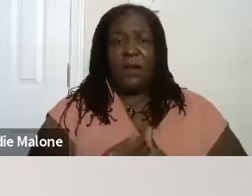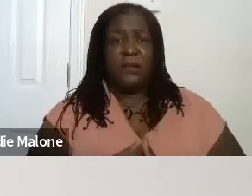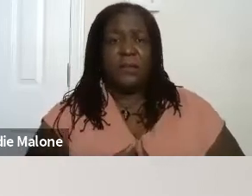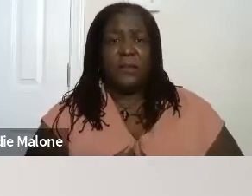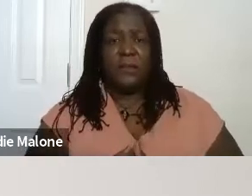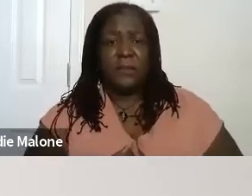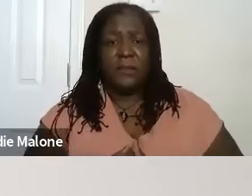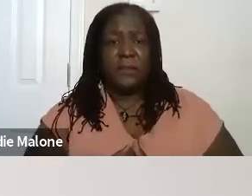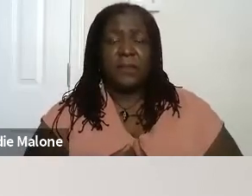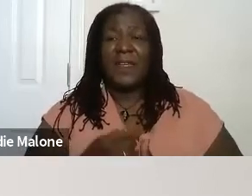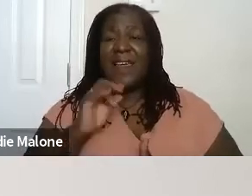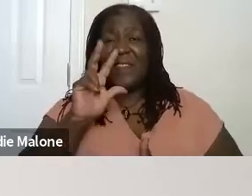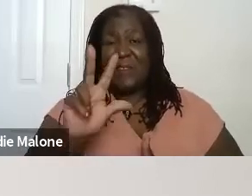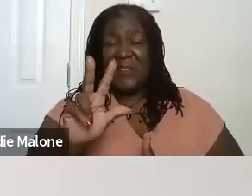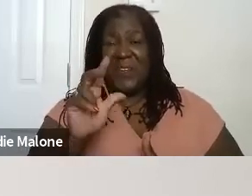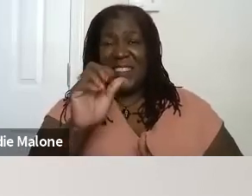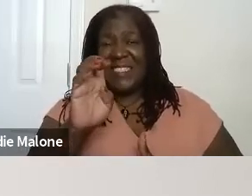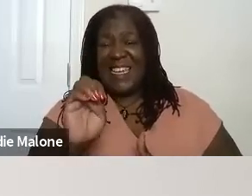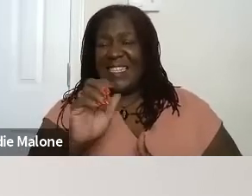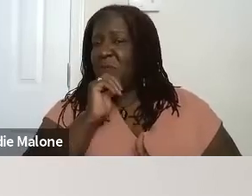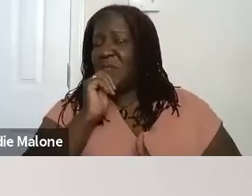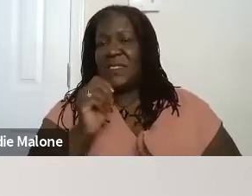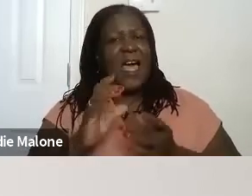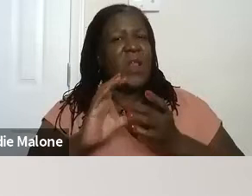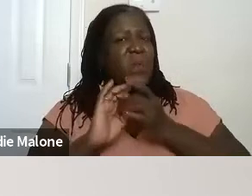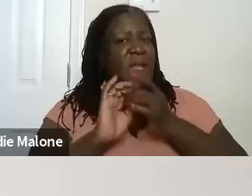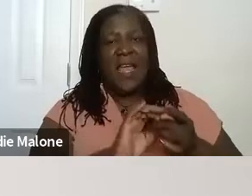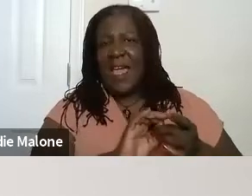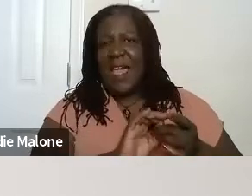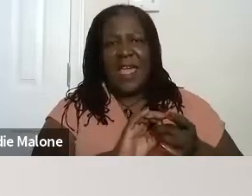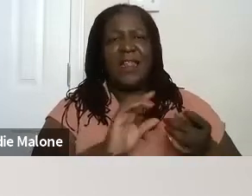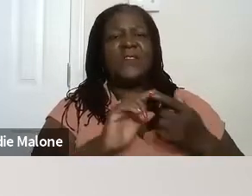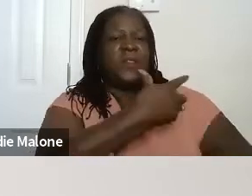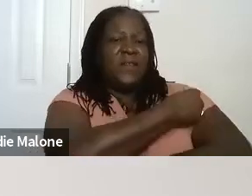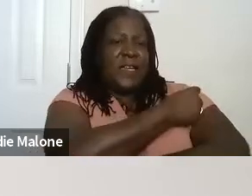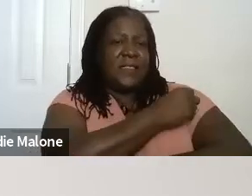that in those three, the reaction was clearly not due to the vaccine but the person had